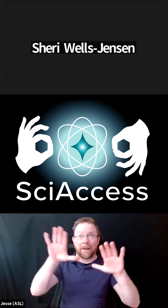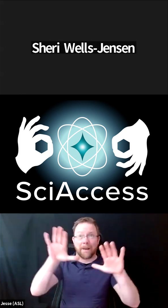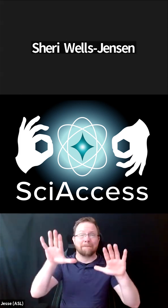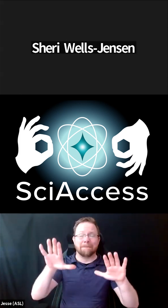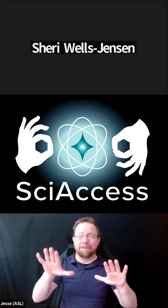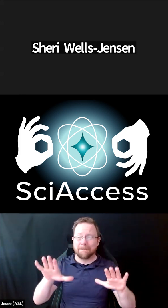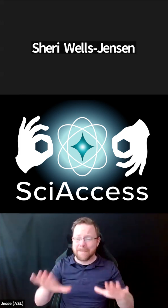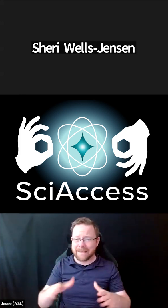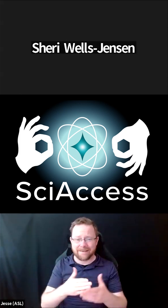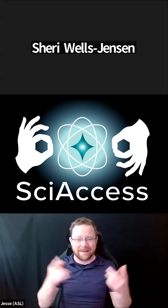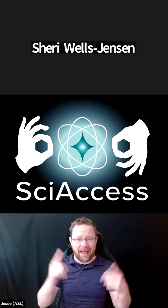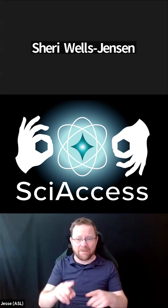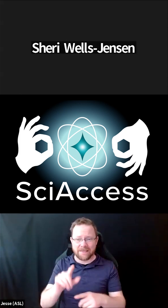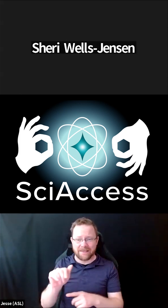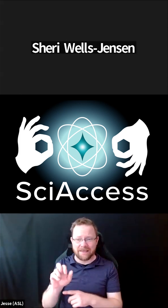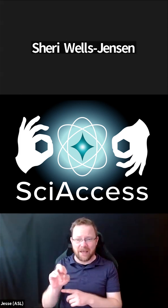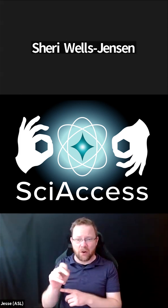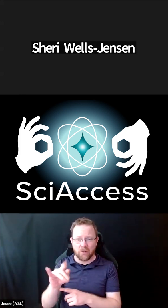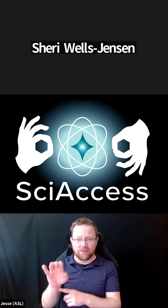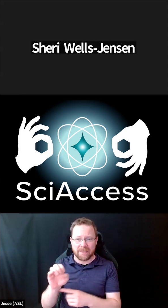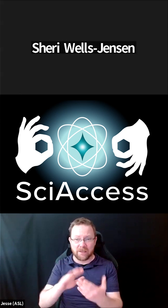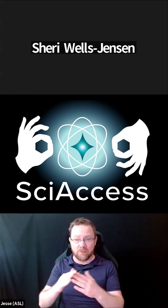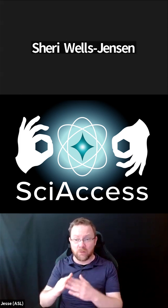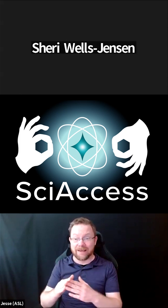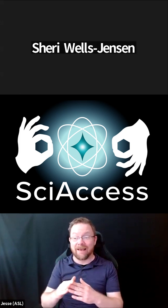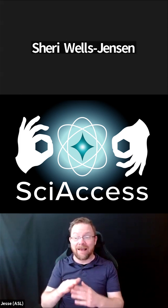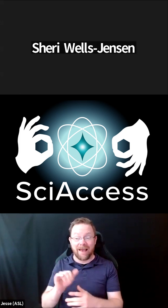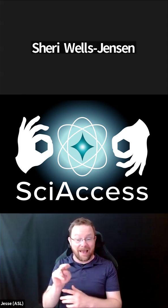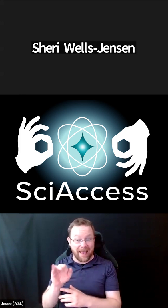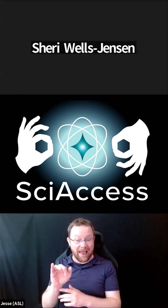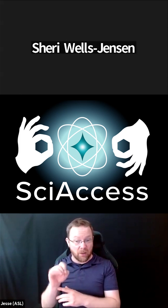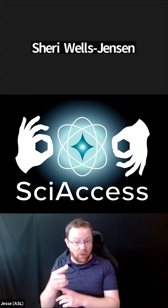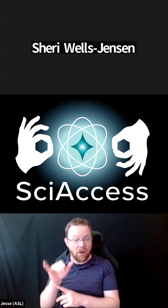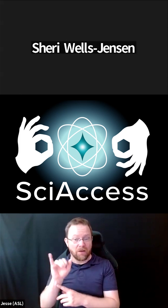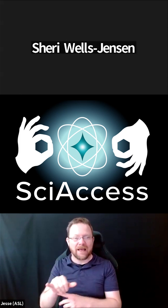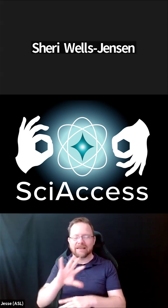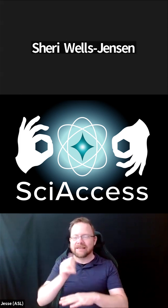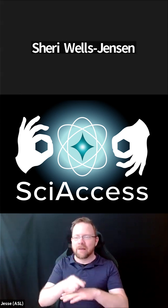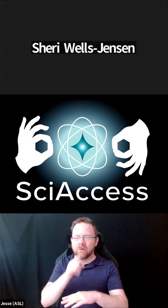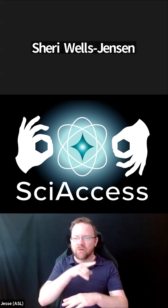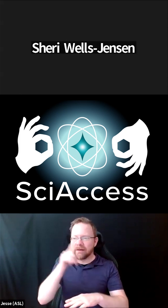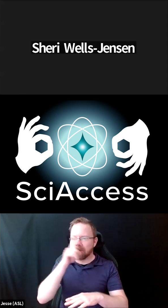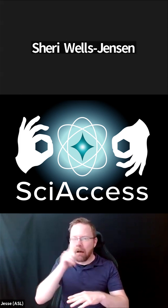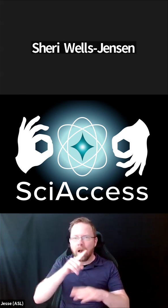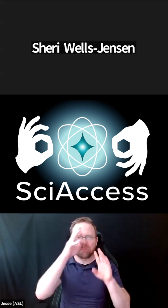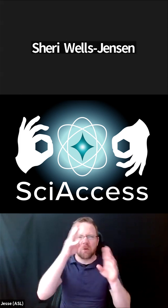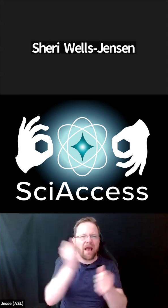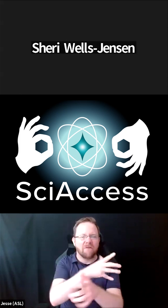where you basically mock up everything you would do in space with the one variable that you are not in space.